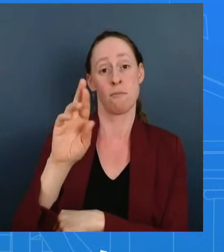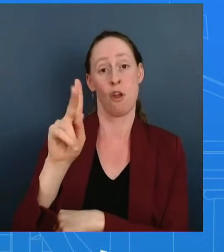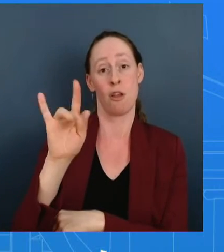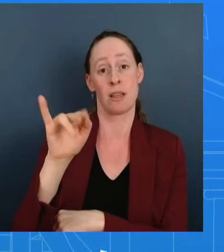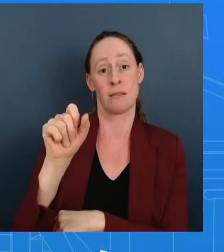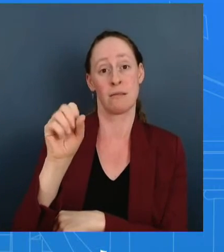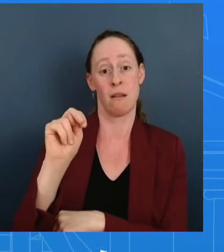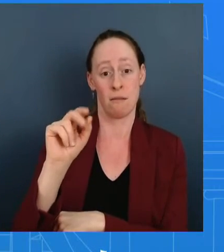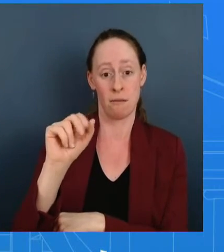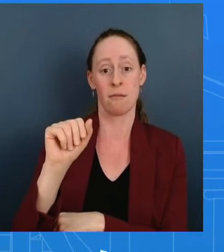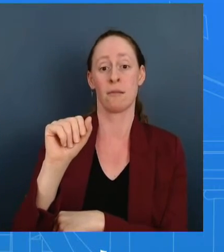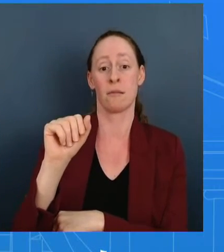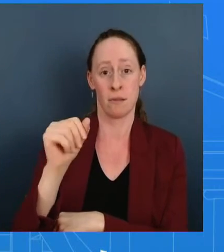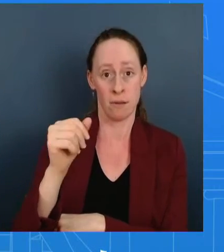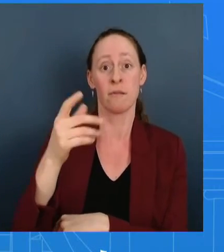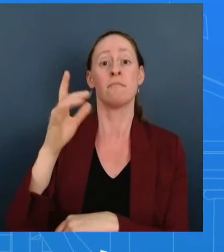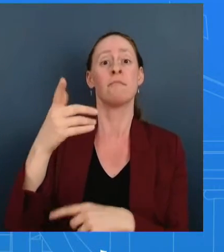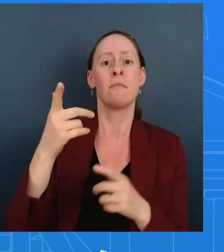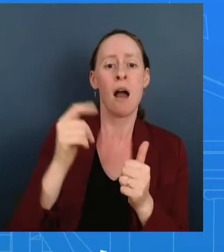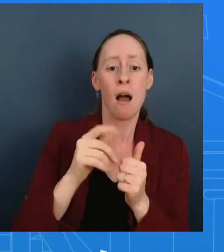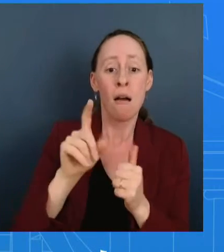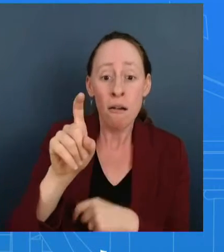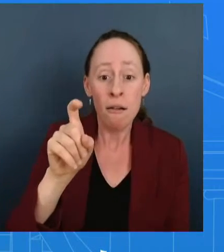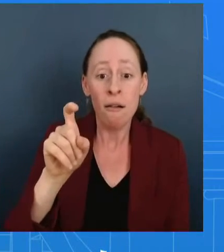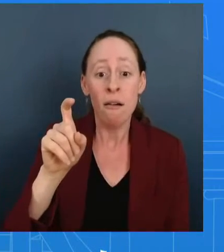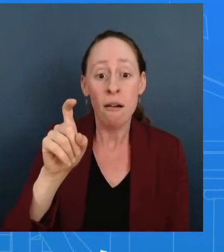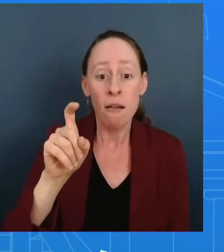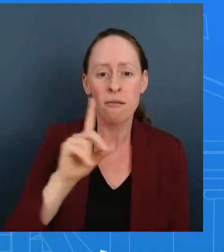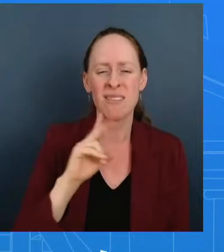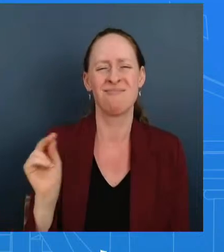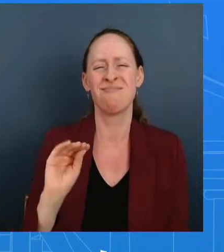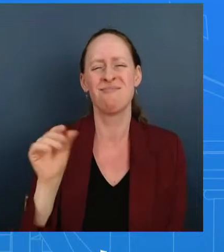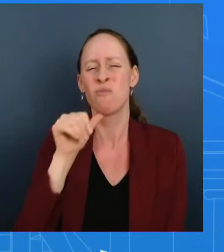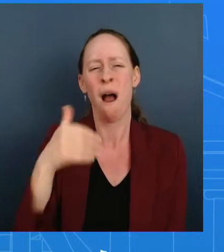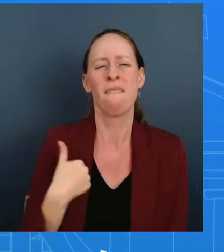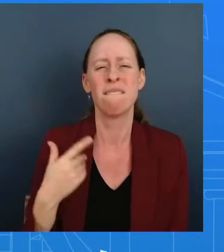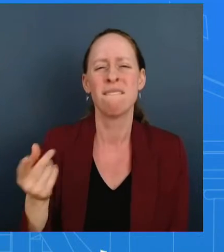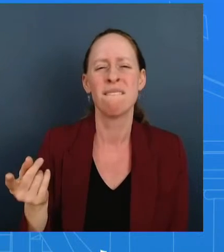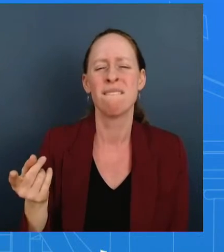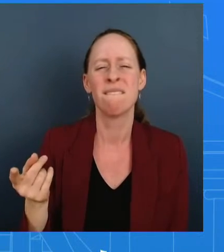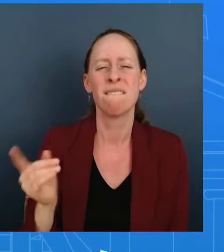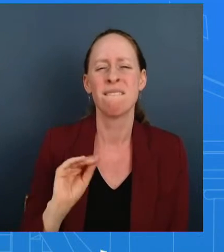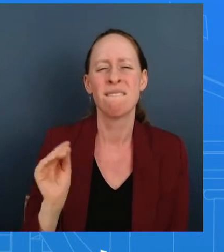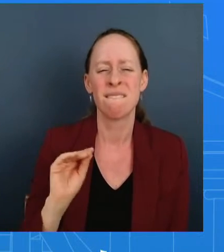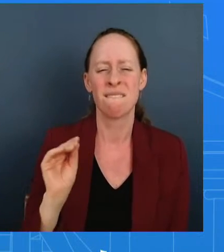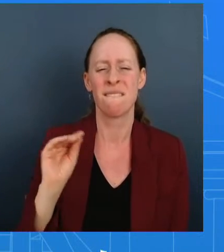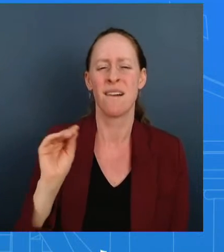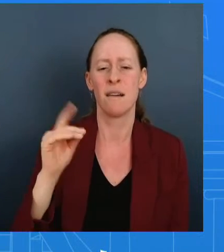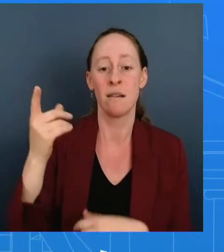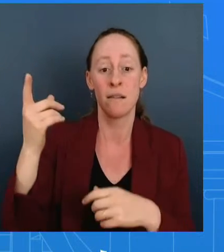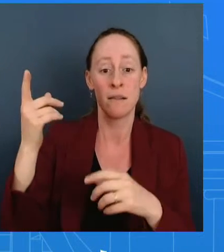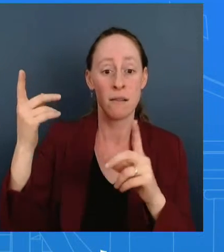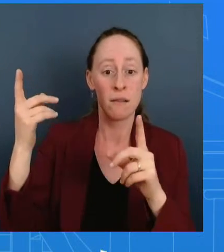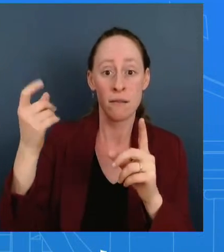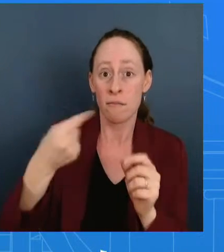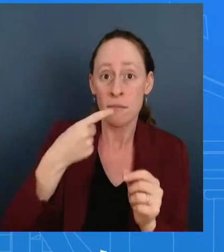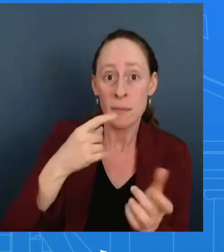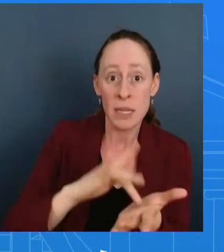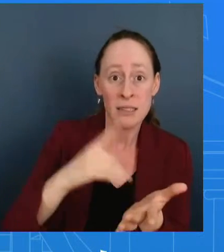No. Is he being treated for Parkinson's? No, he's not. Is he taking medication for Parkinson's? No. So, those are the things that I can give you